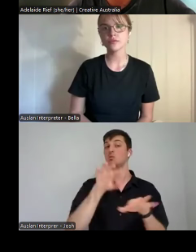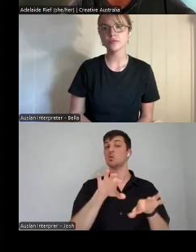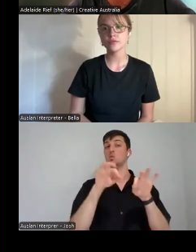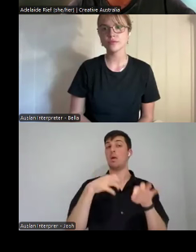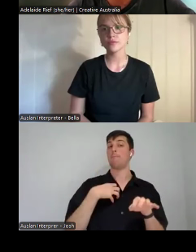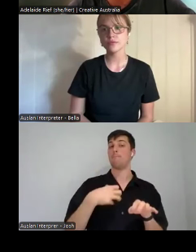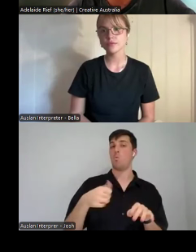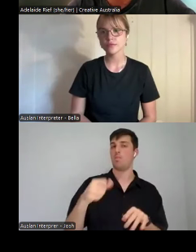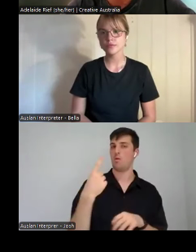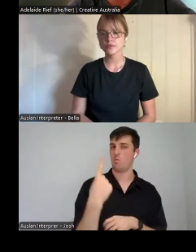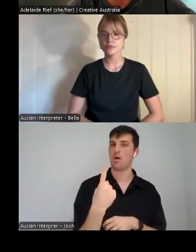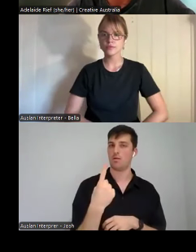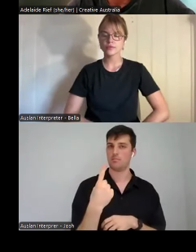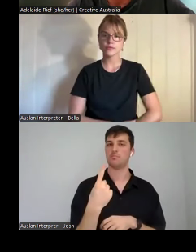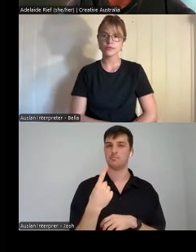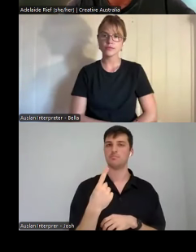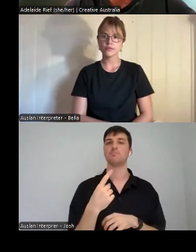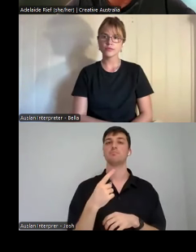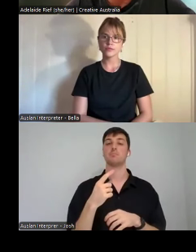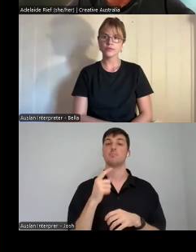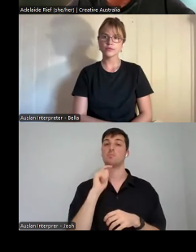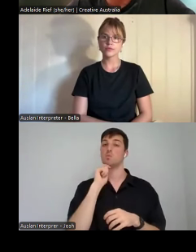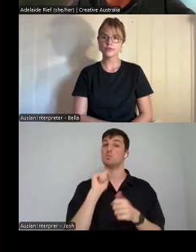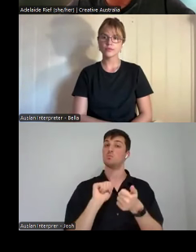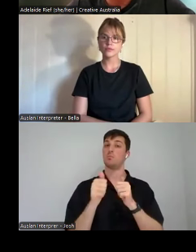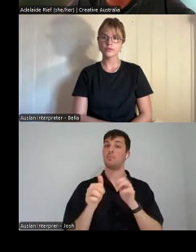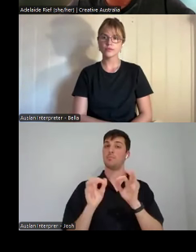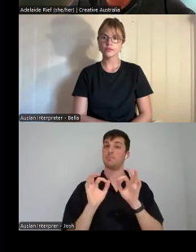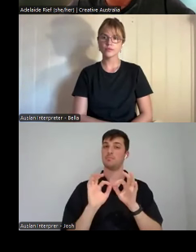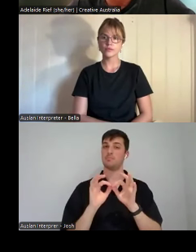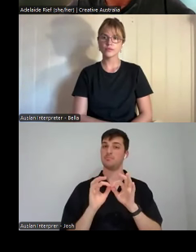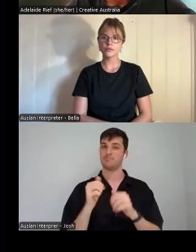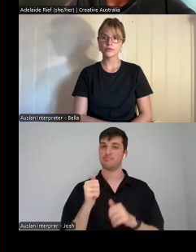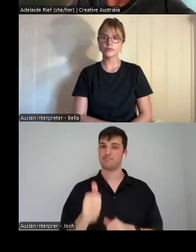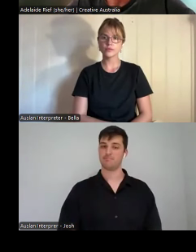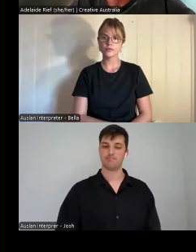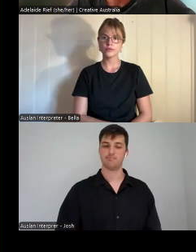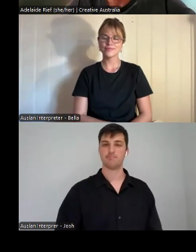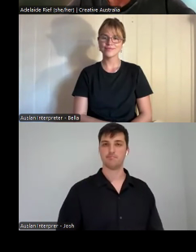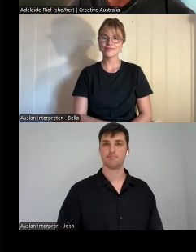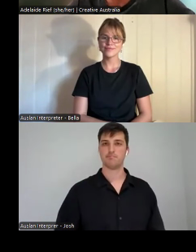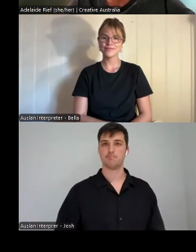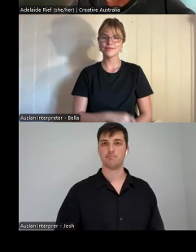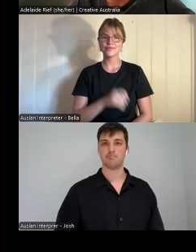activity and with more than one of the preferred training providers. Again, these courses can be